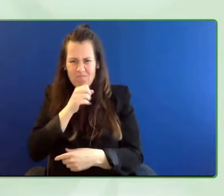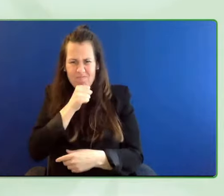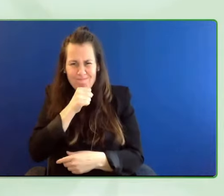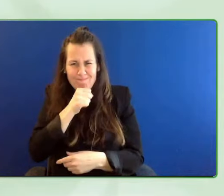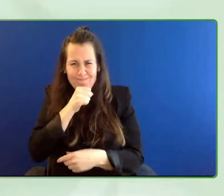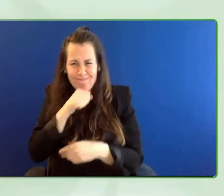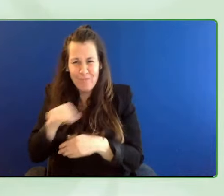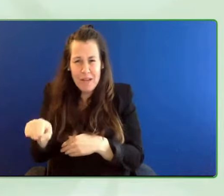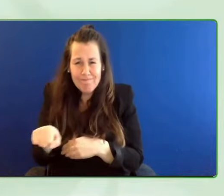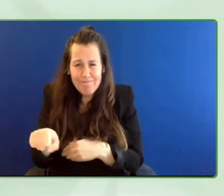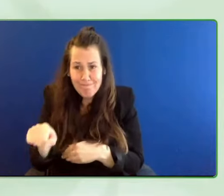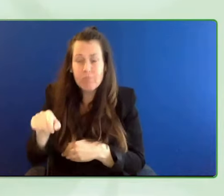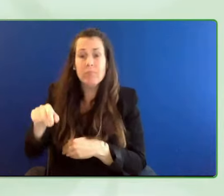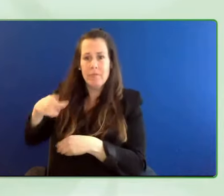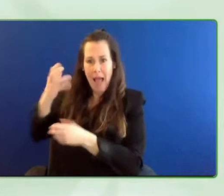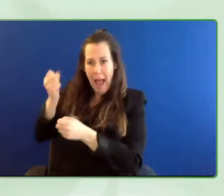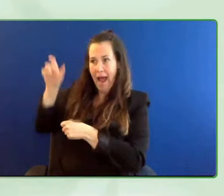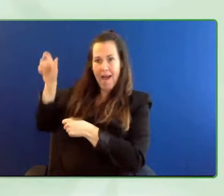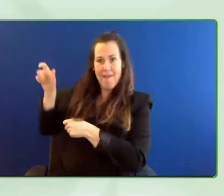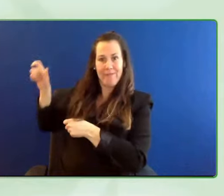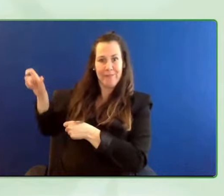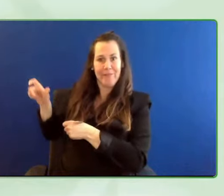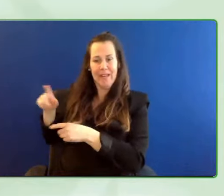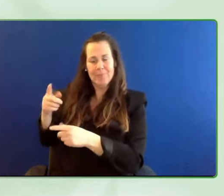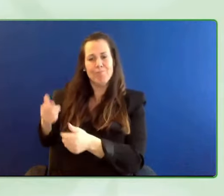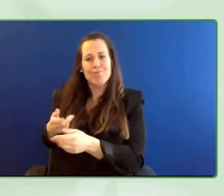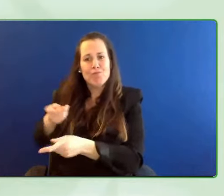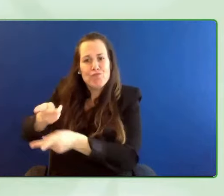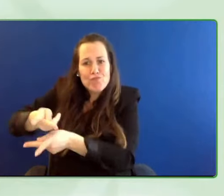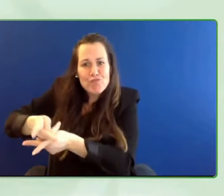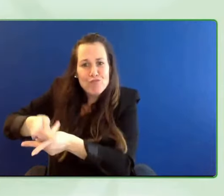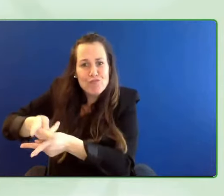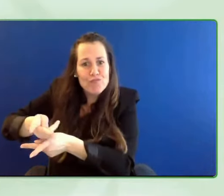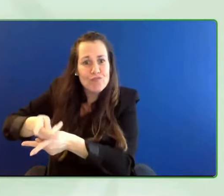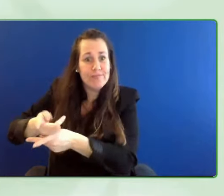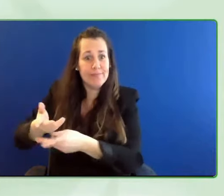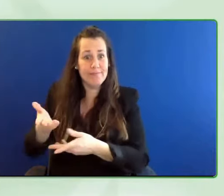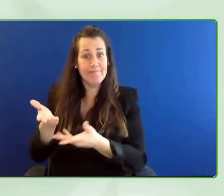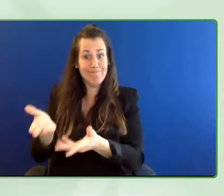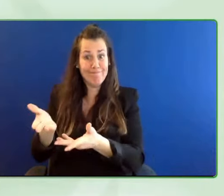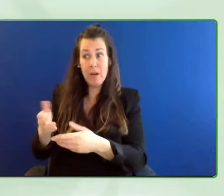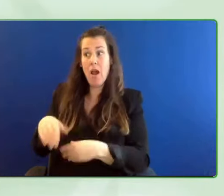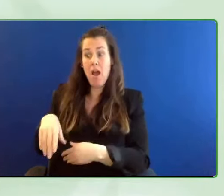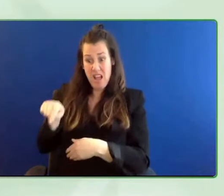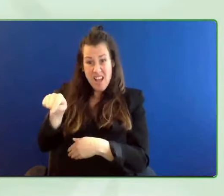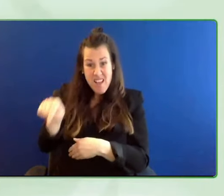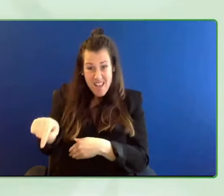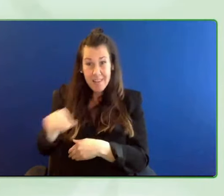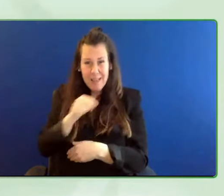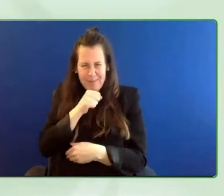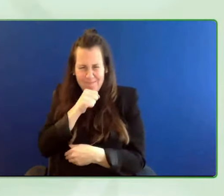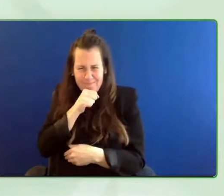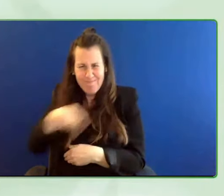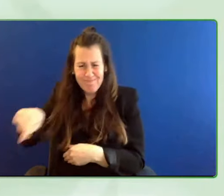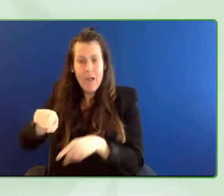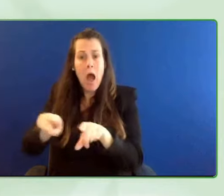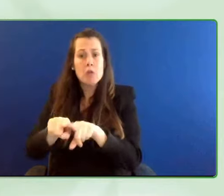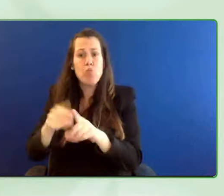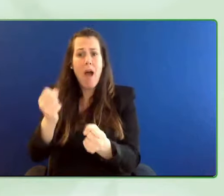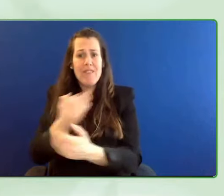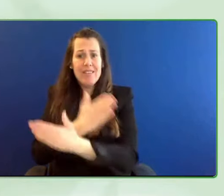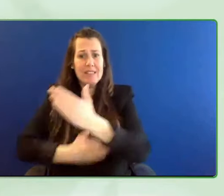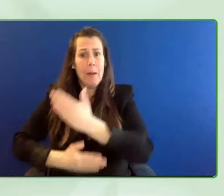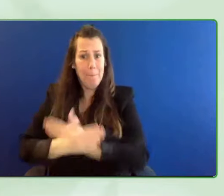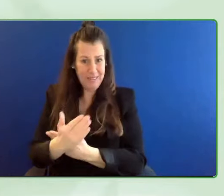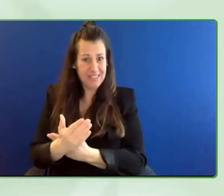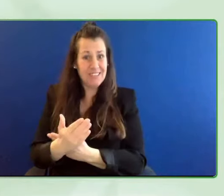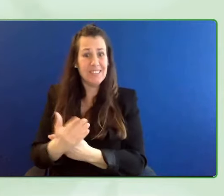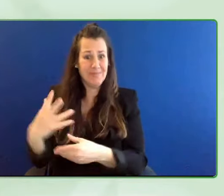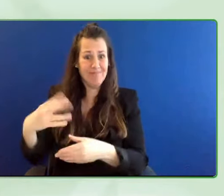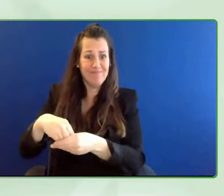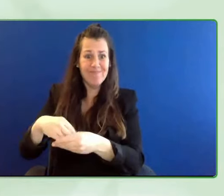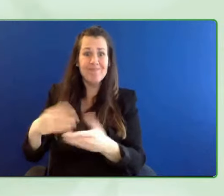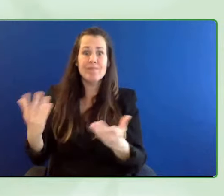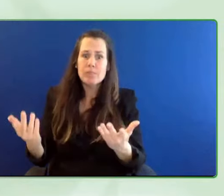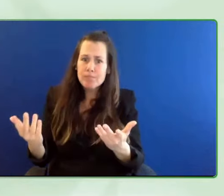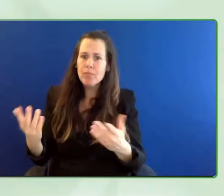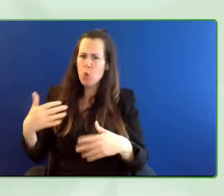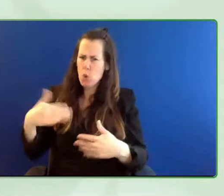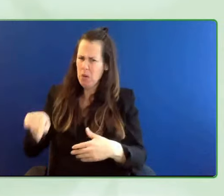on ageing and other forums of the need to have an adequate policy, and adequate active